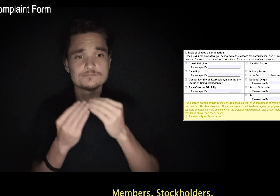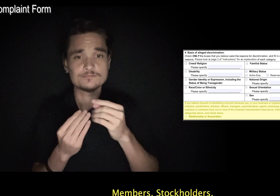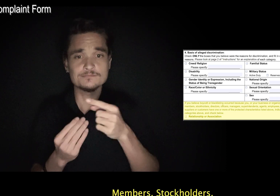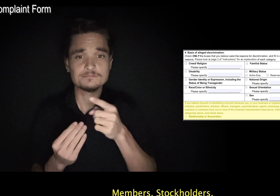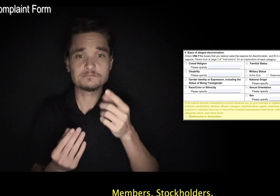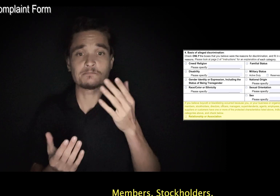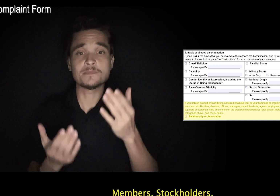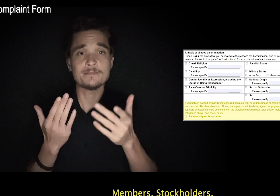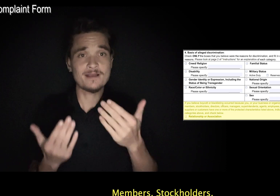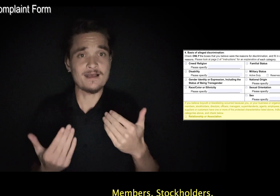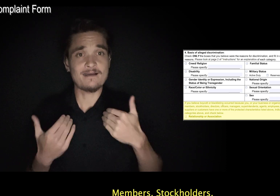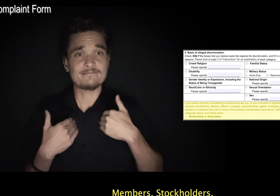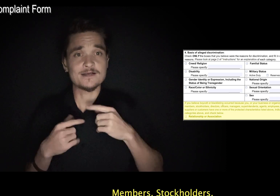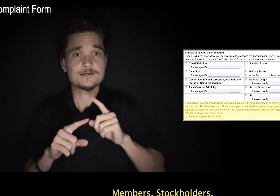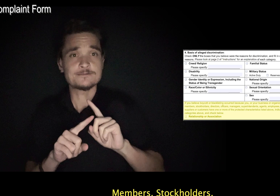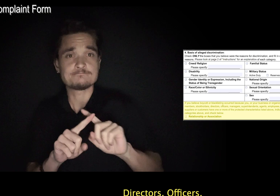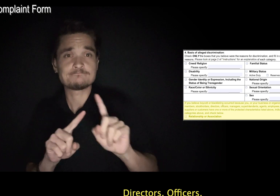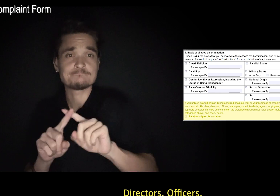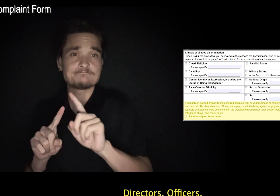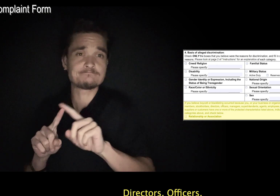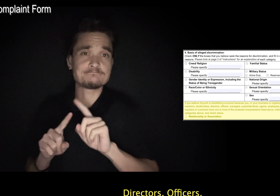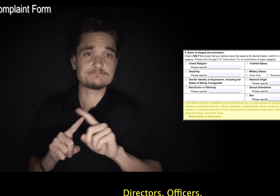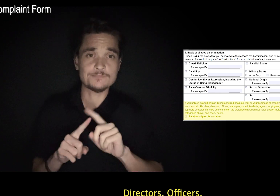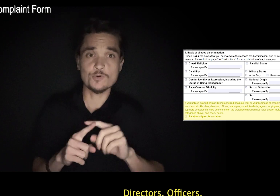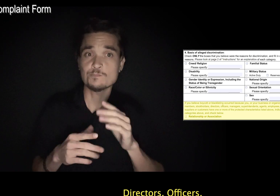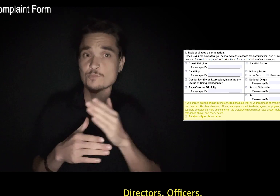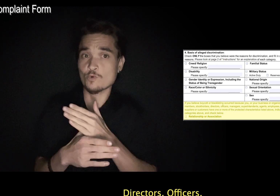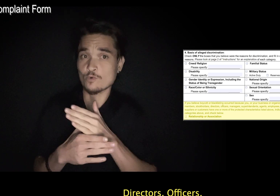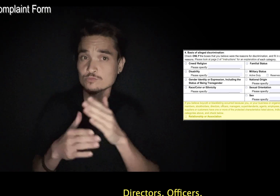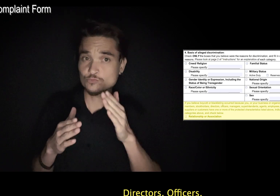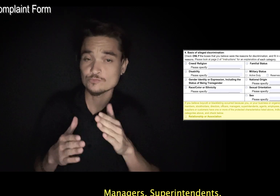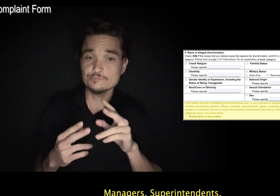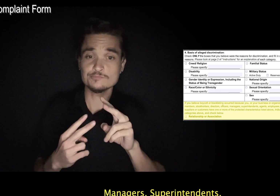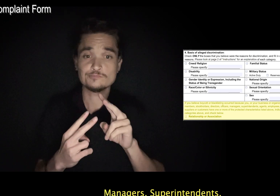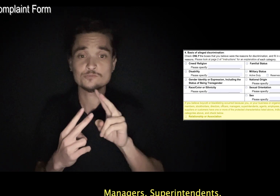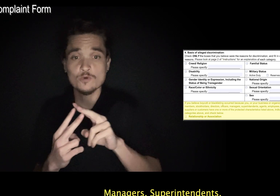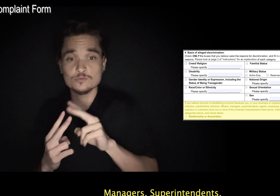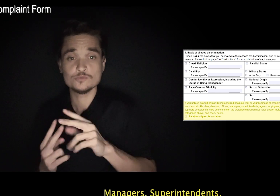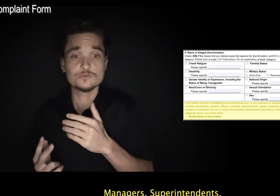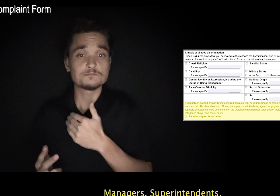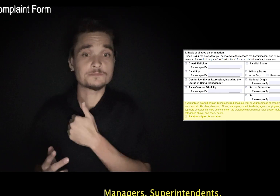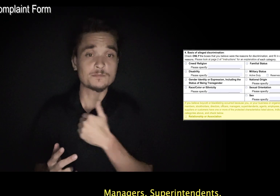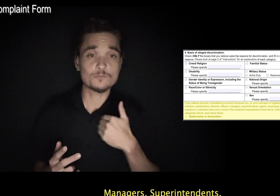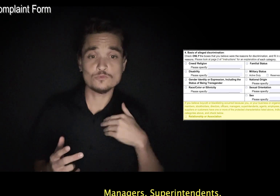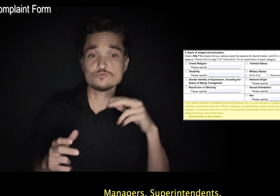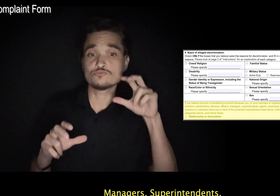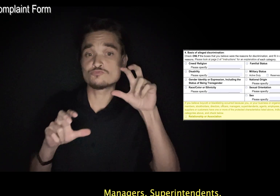Members. Stockholders. Directors. Officers. Managers. Superintendents.